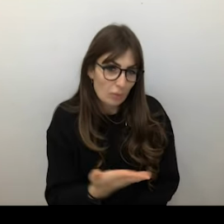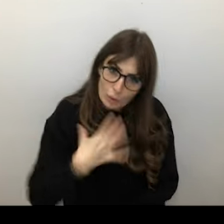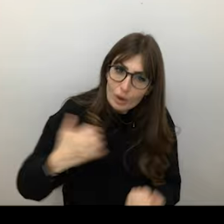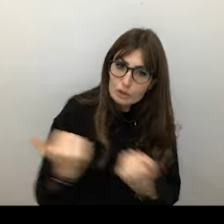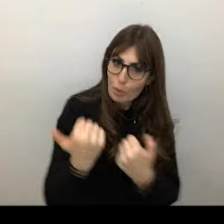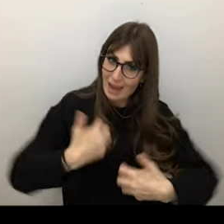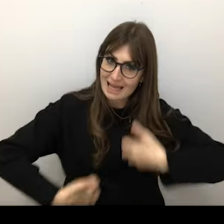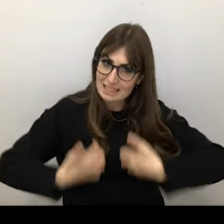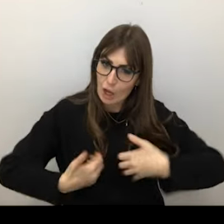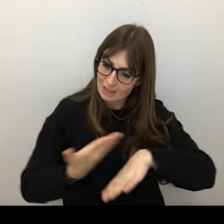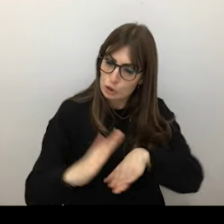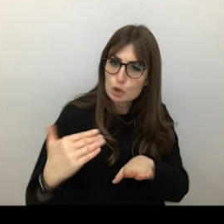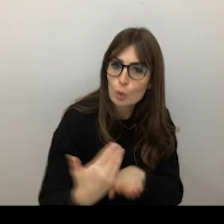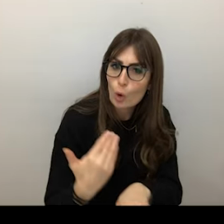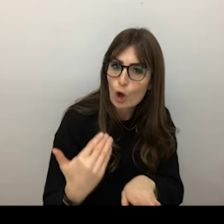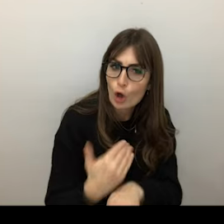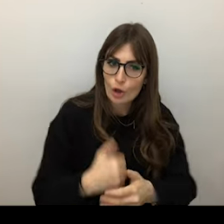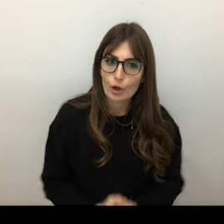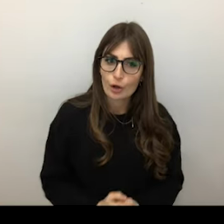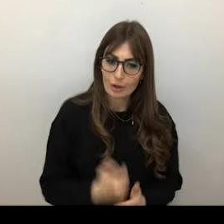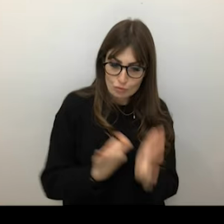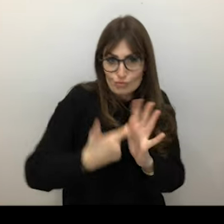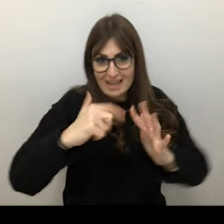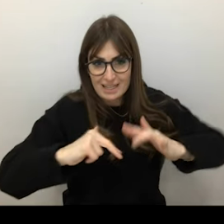We want to support exciting new work and the redevelopment